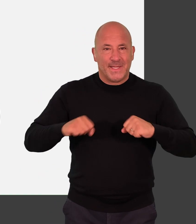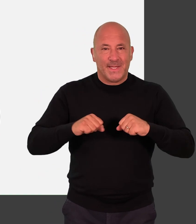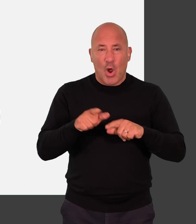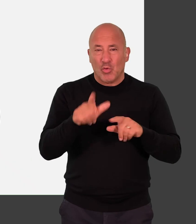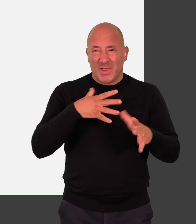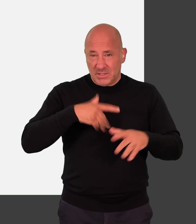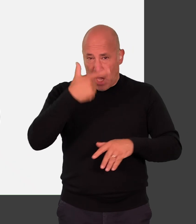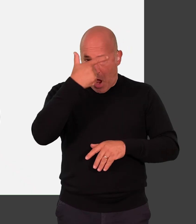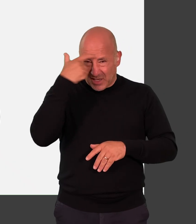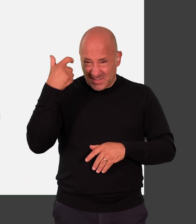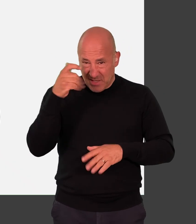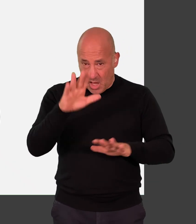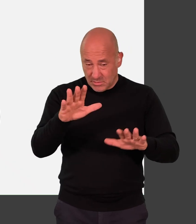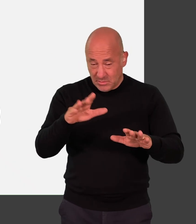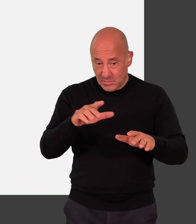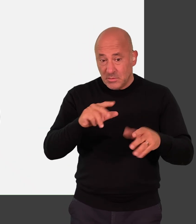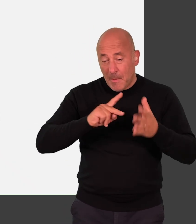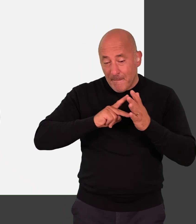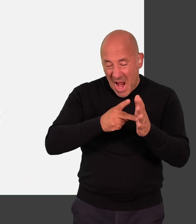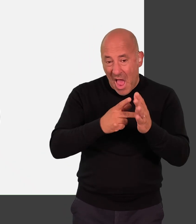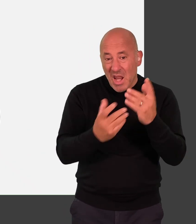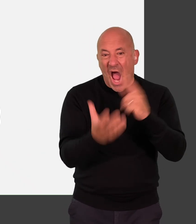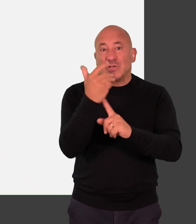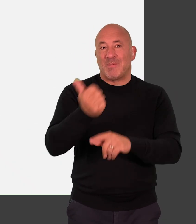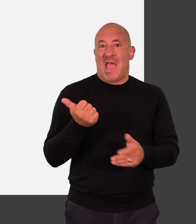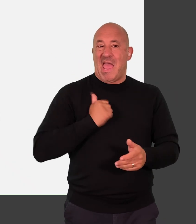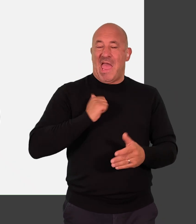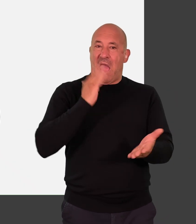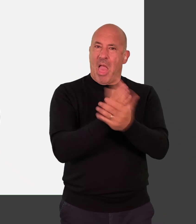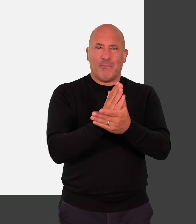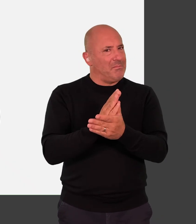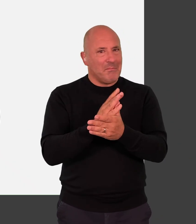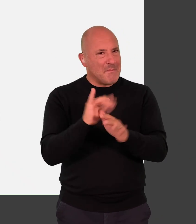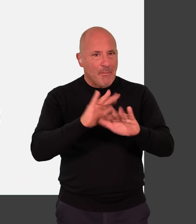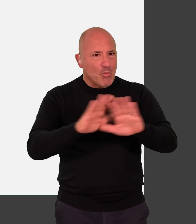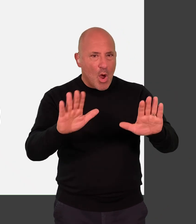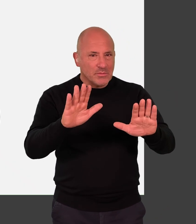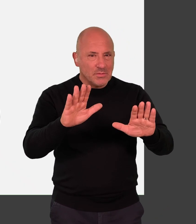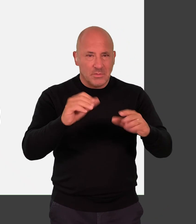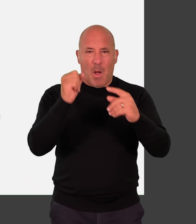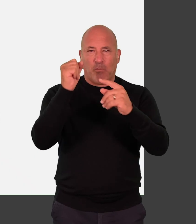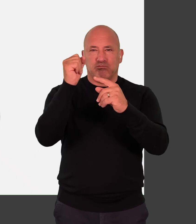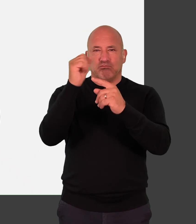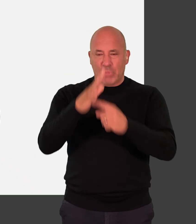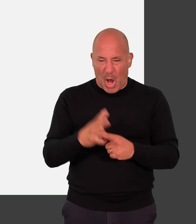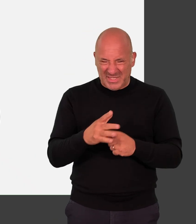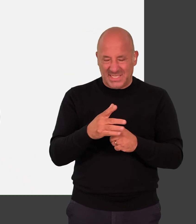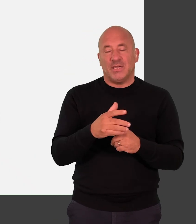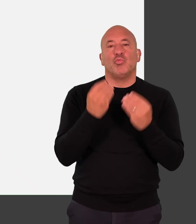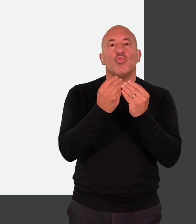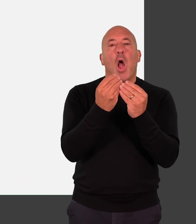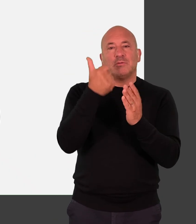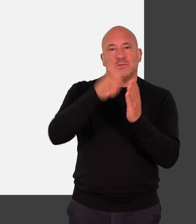and the understanding that the outcome cannot be guaranteed. Priorities form the base to build on.